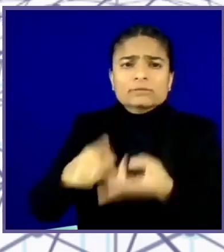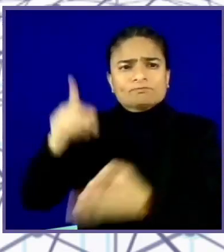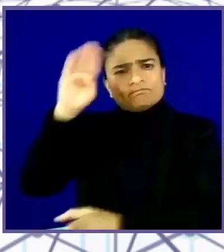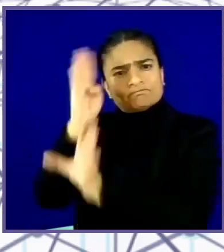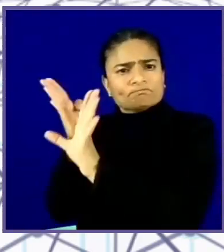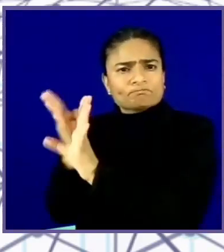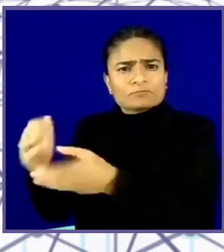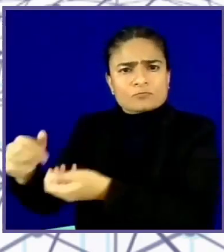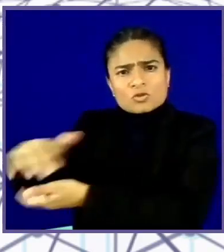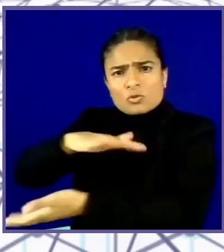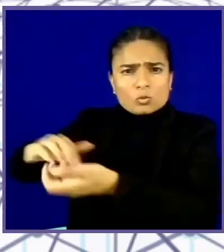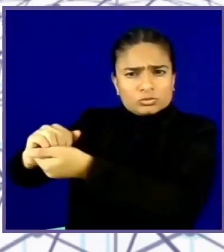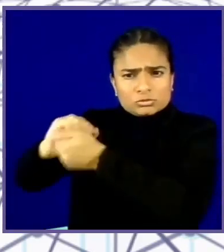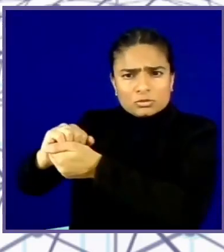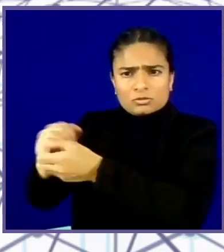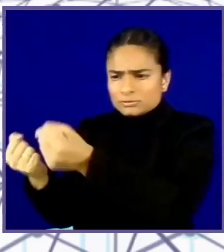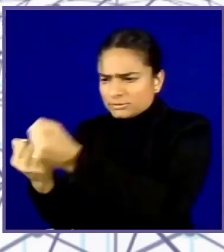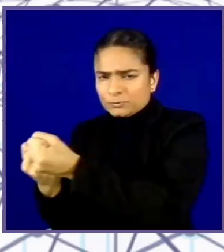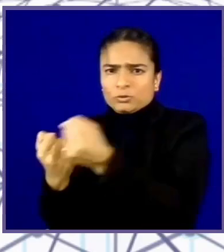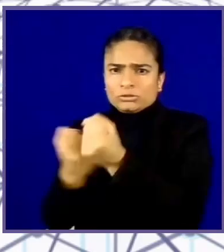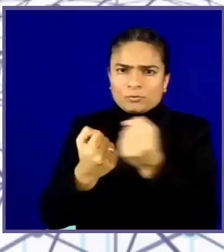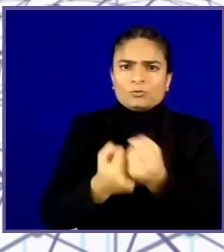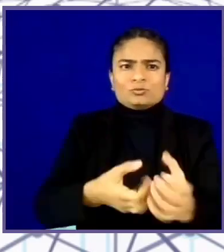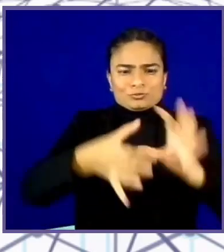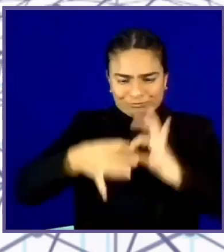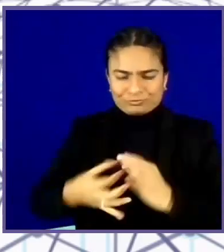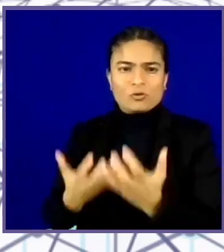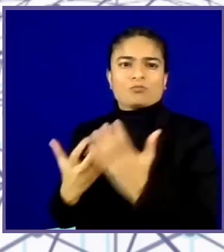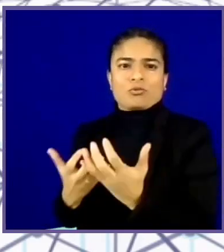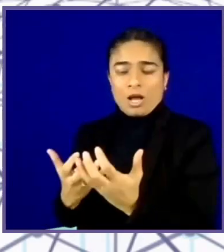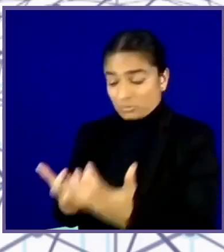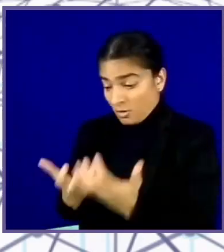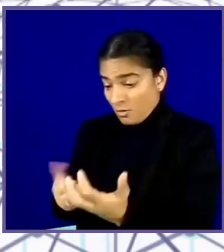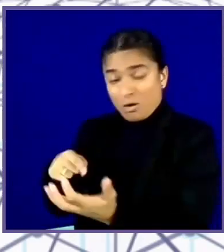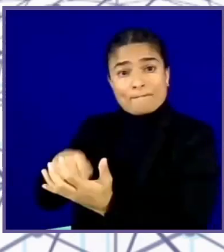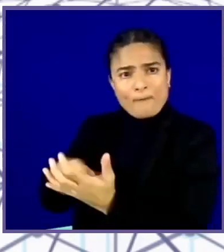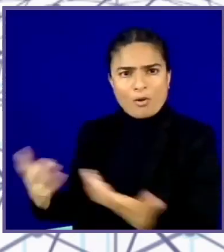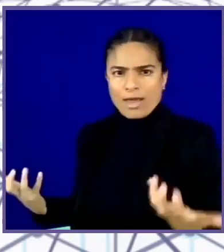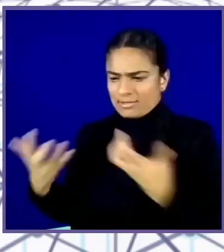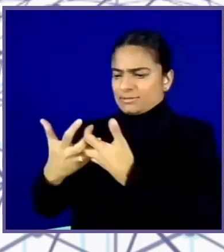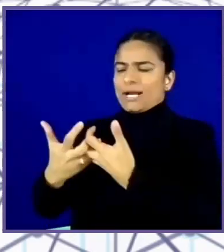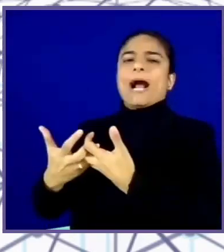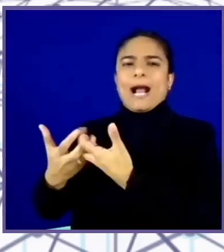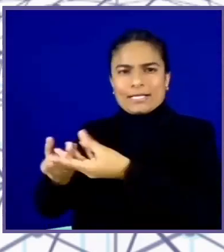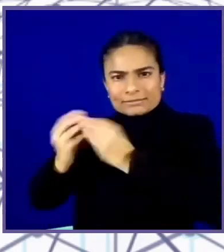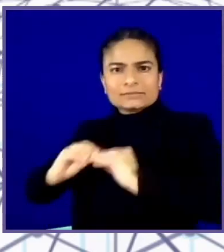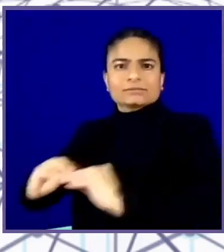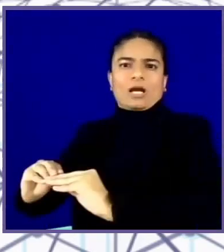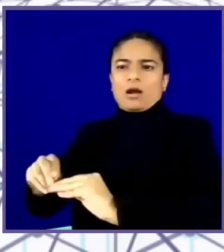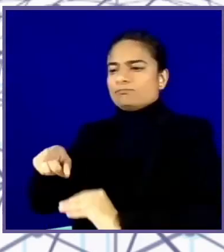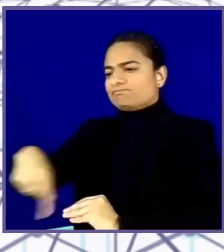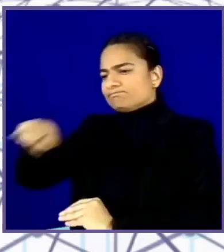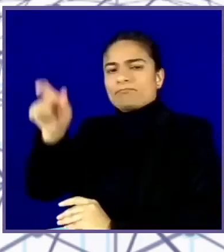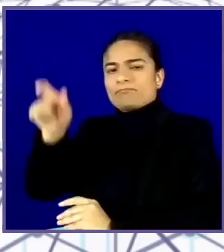As the occupational therapist, it was my role to assist the team to ensure the design was